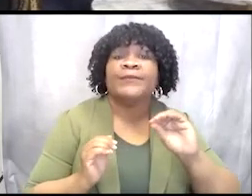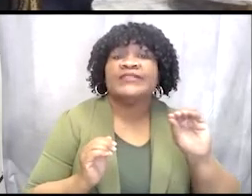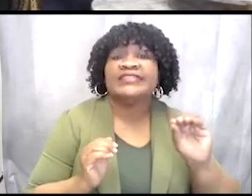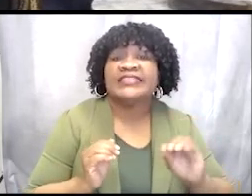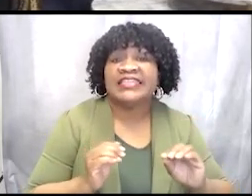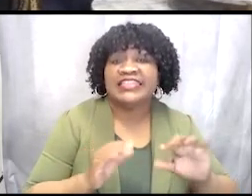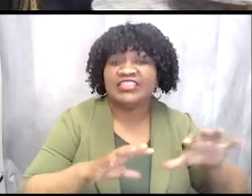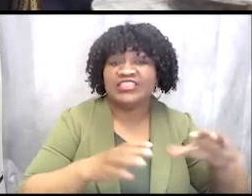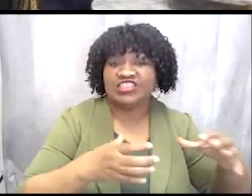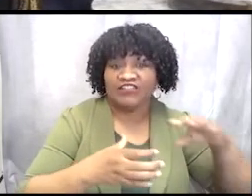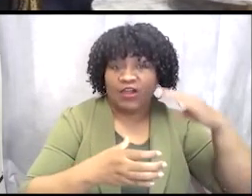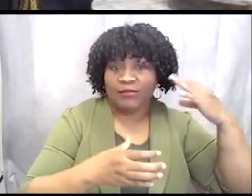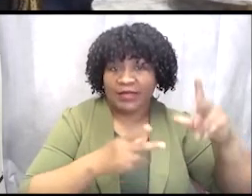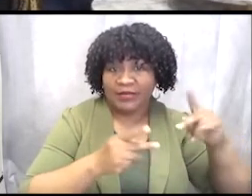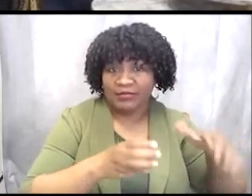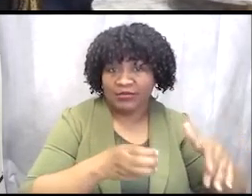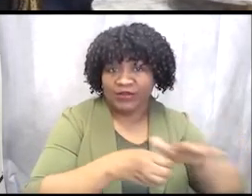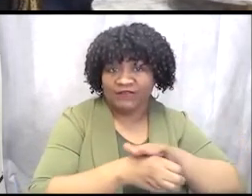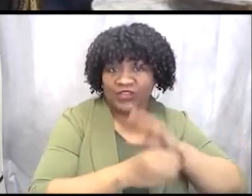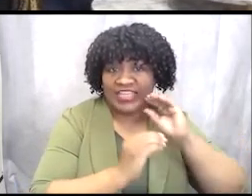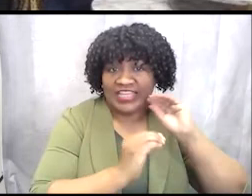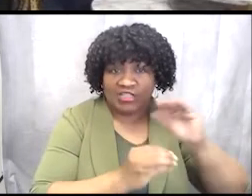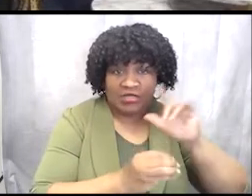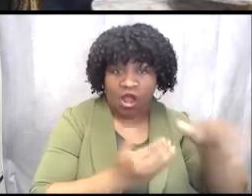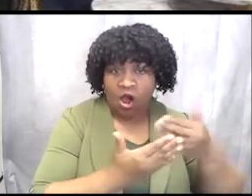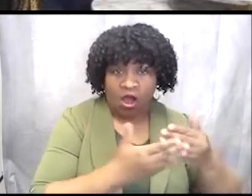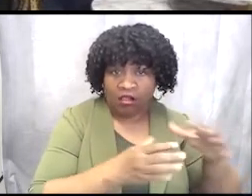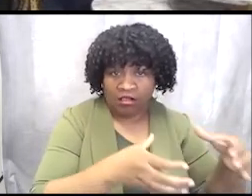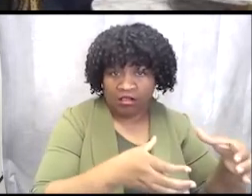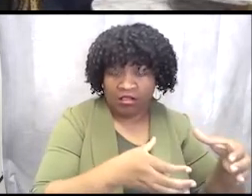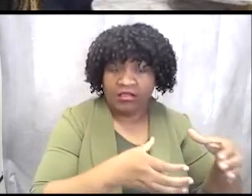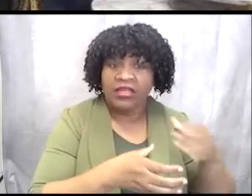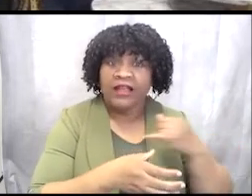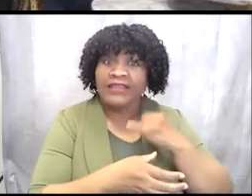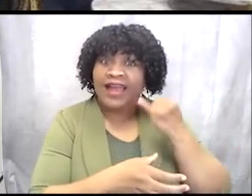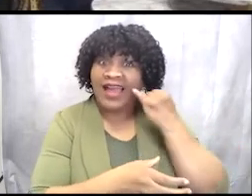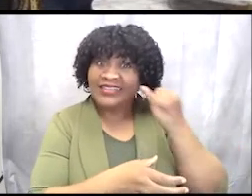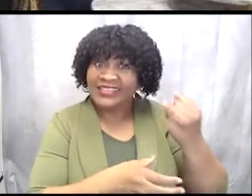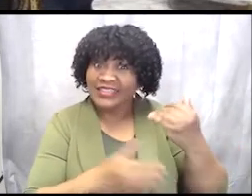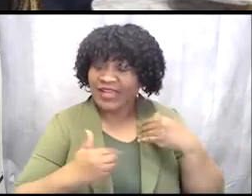of our population to be fully educated. And so the very notion that we're having conversation